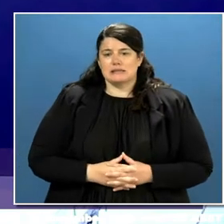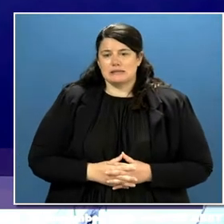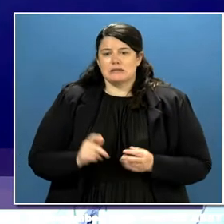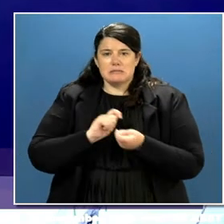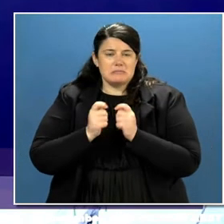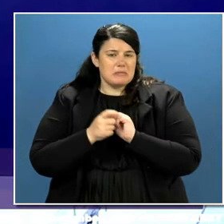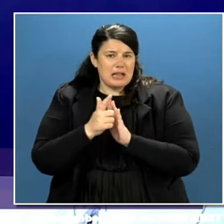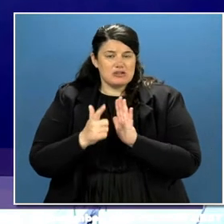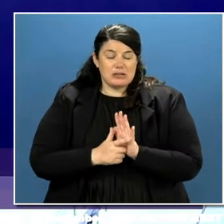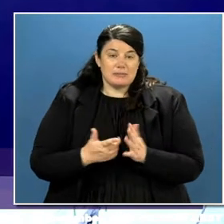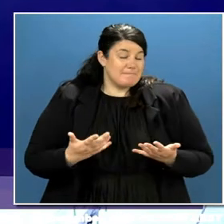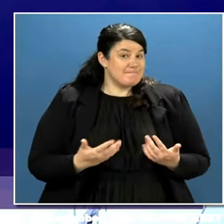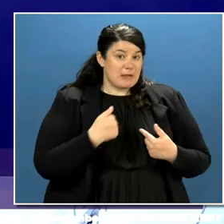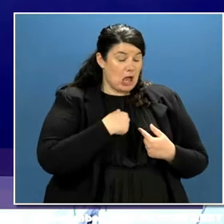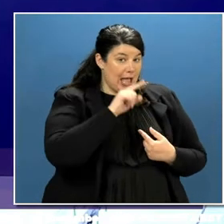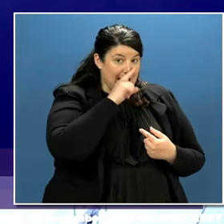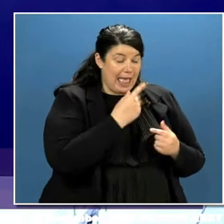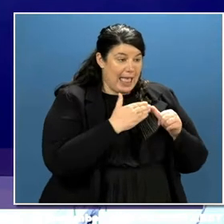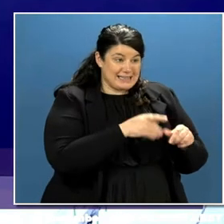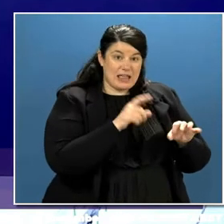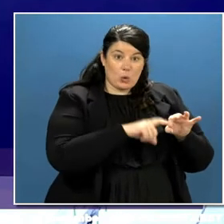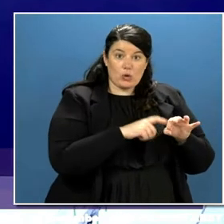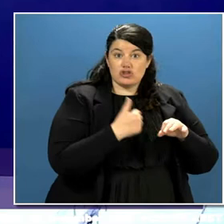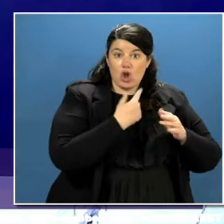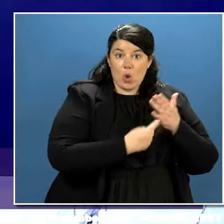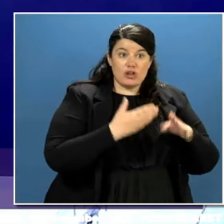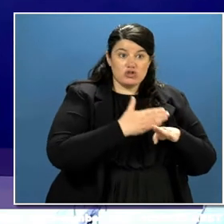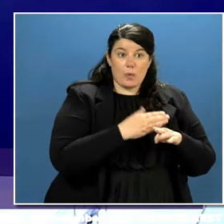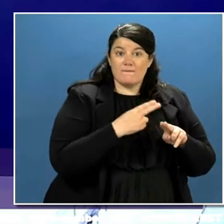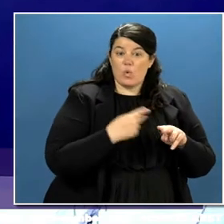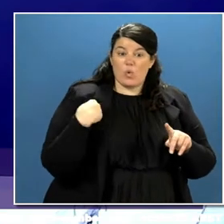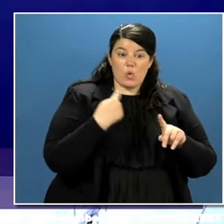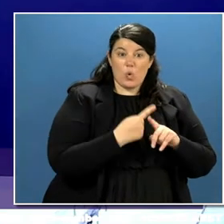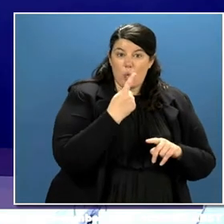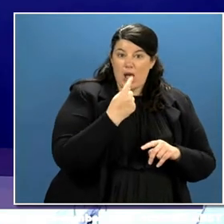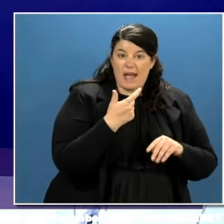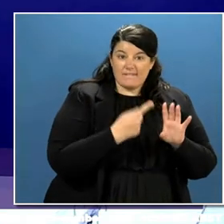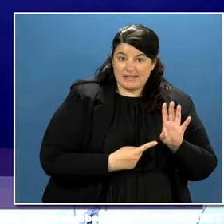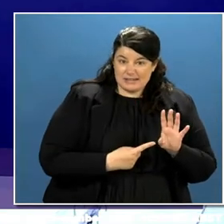I've only been in the job for approximately 18 months. I suspect they probably have.